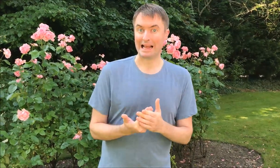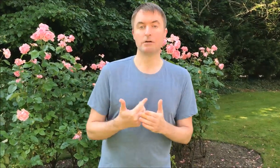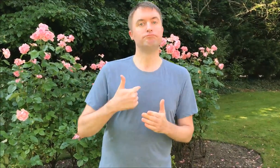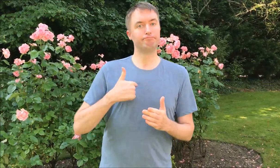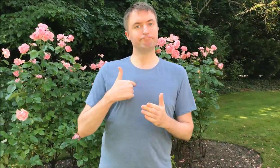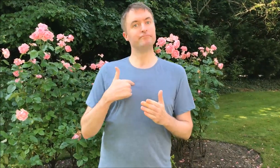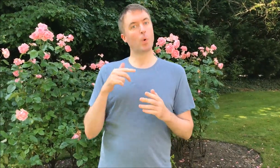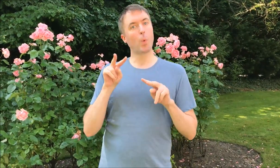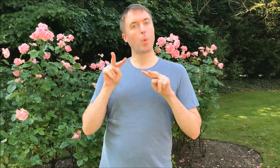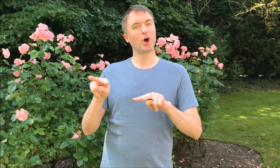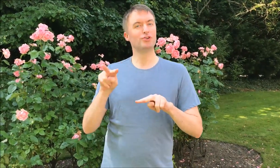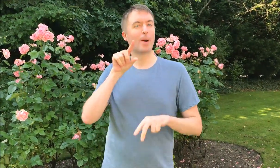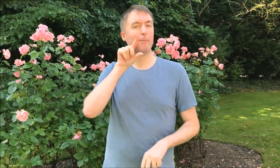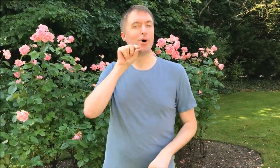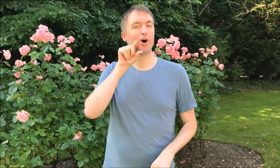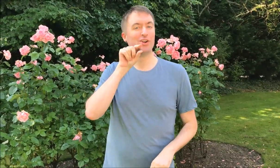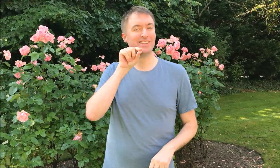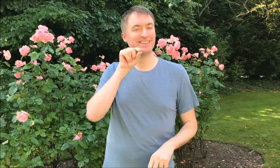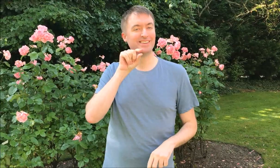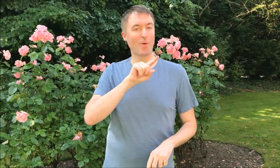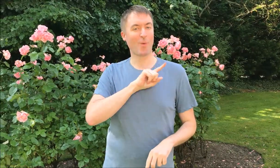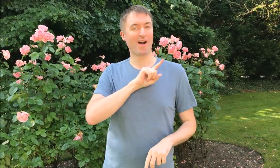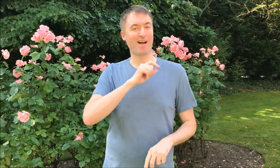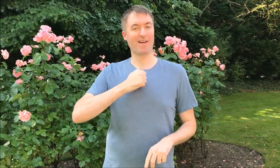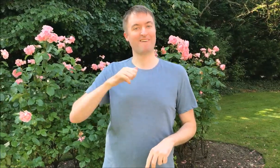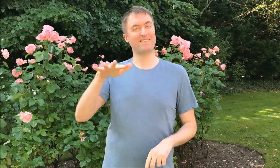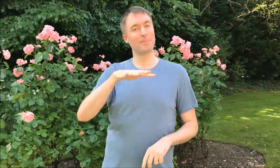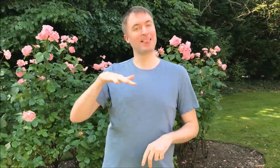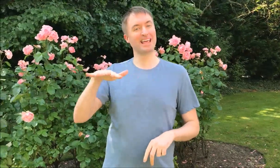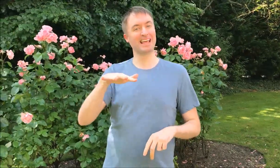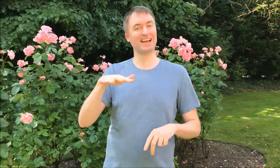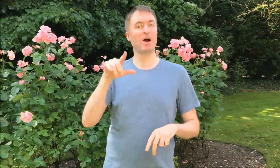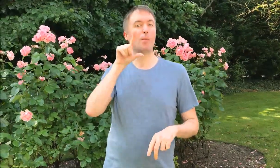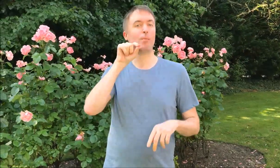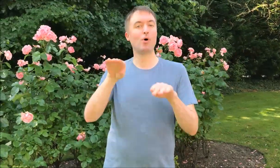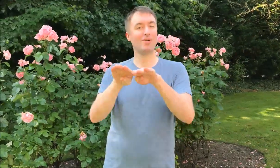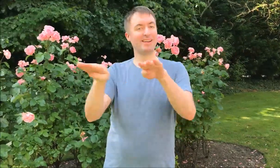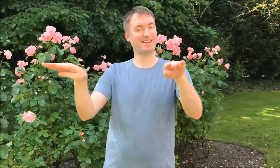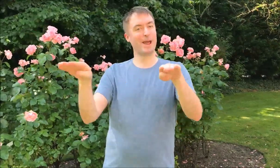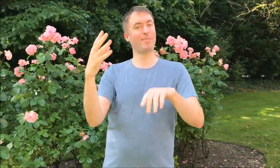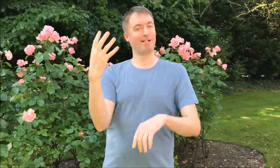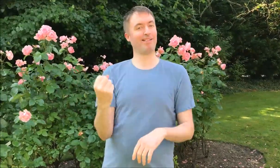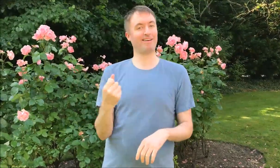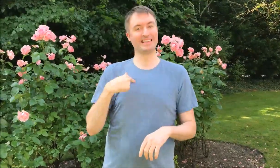For the past week, I have been watching birds visit our family bird table.